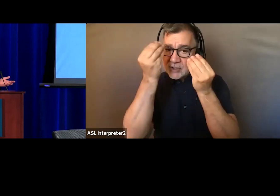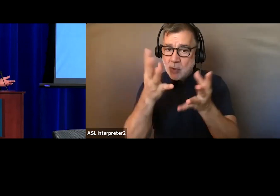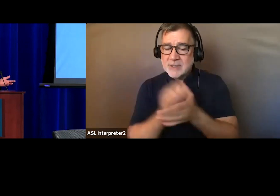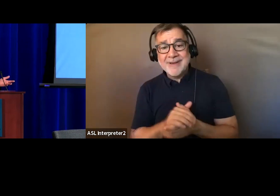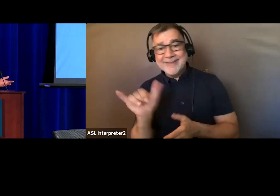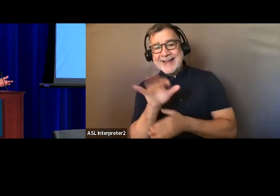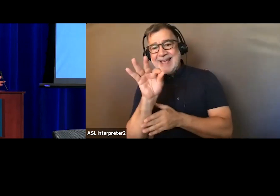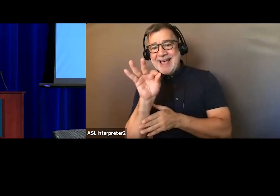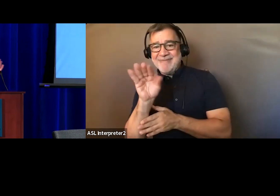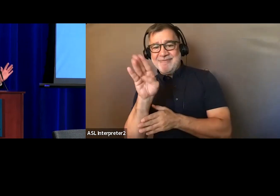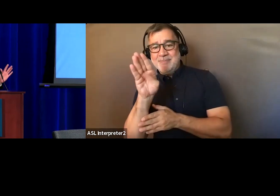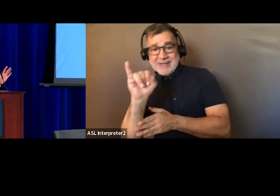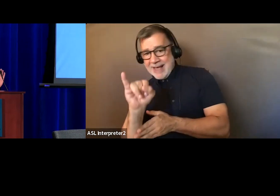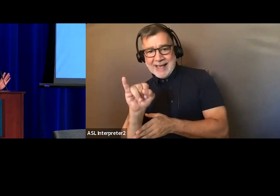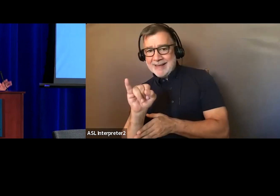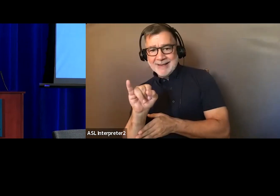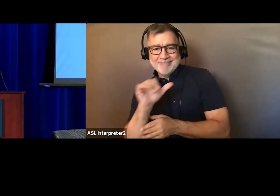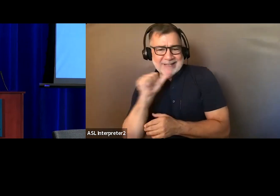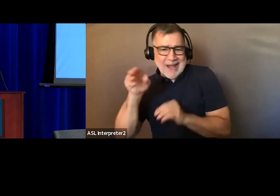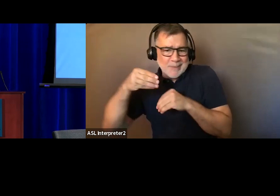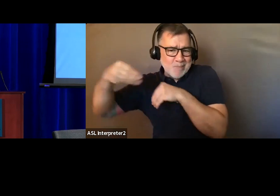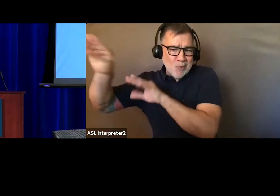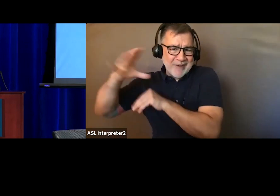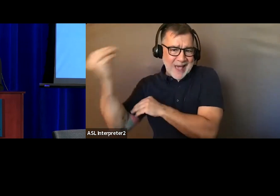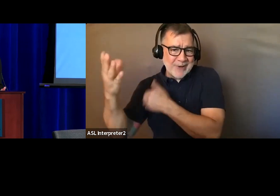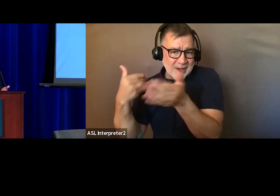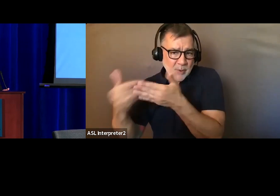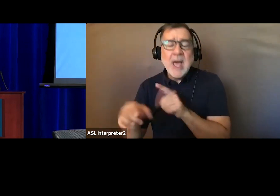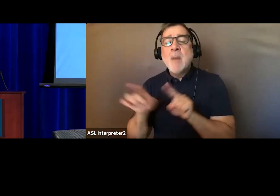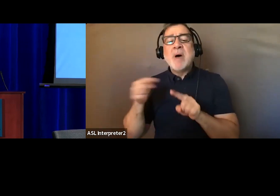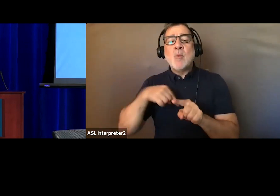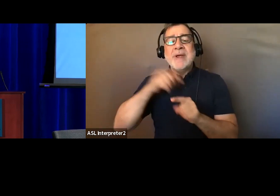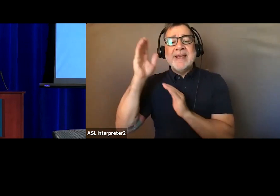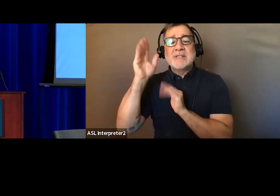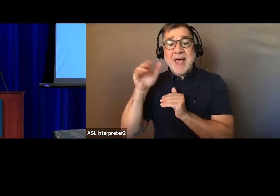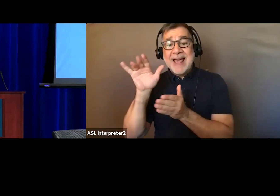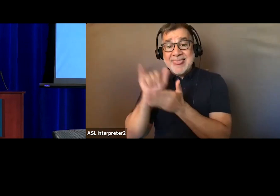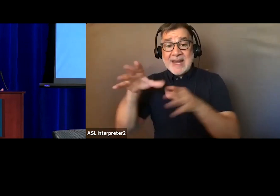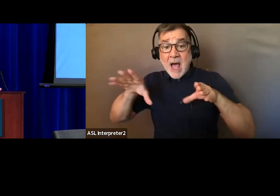probably not going anywhere anytime soon yet. We expect that that occupancy is going to continue